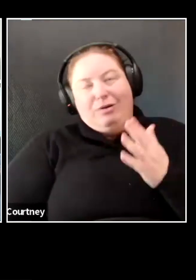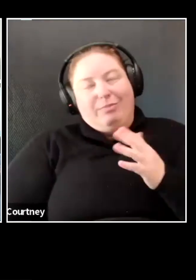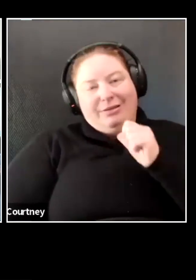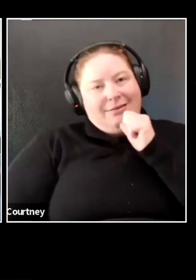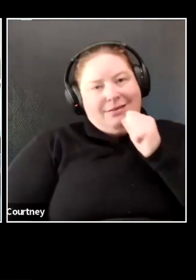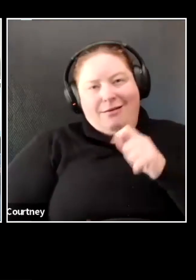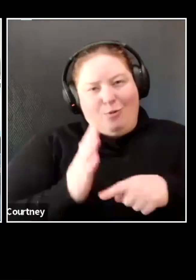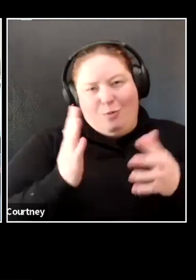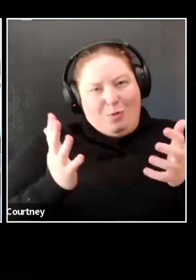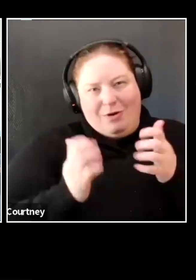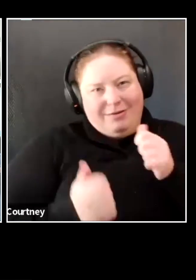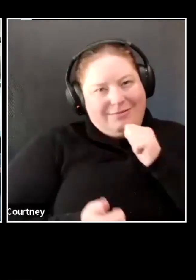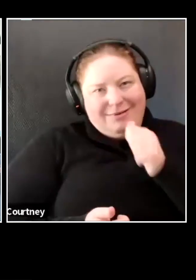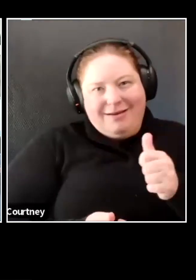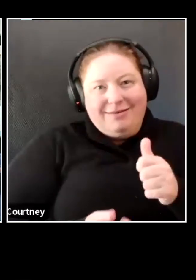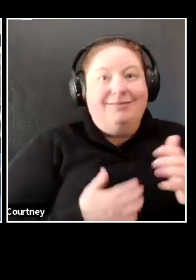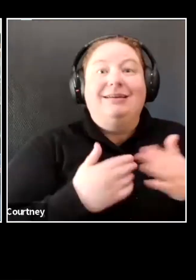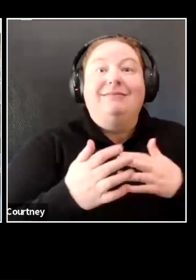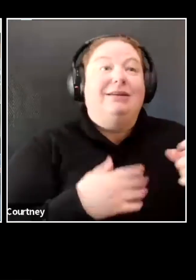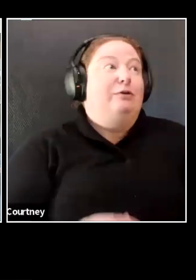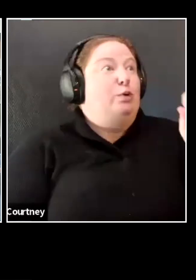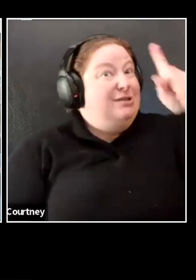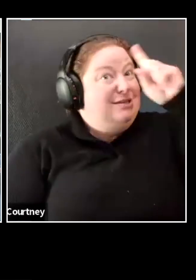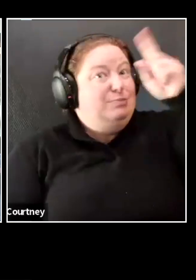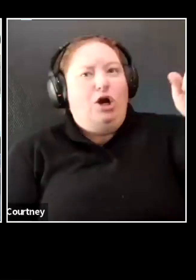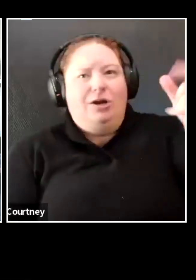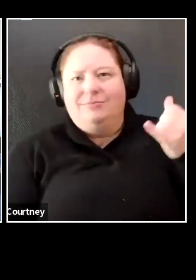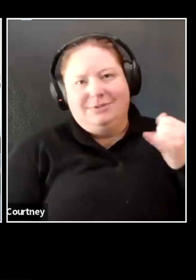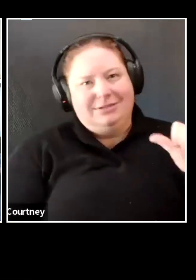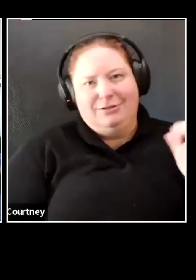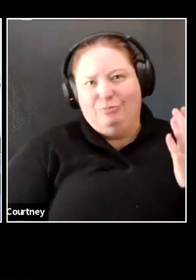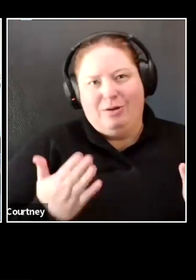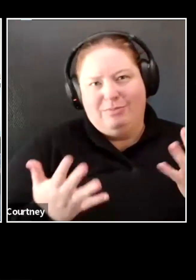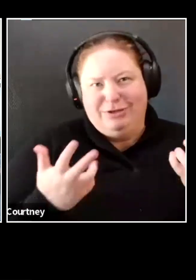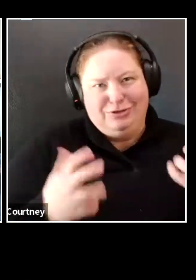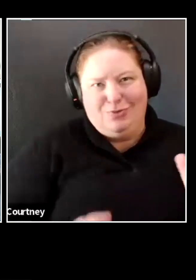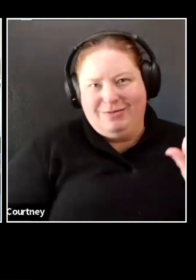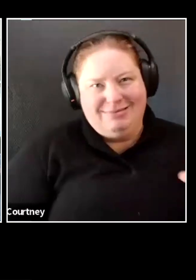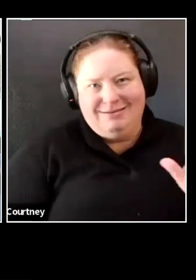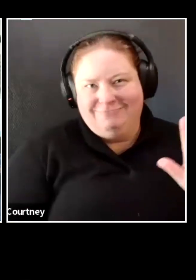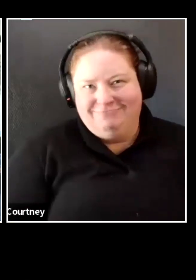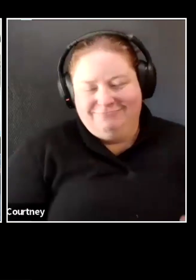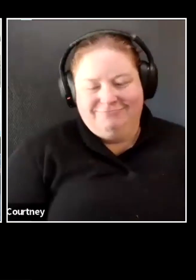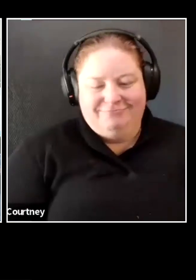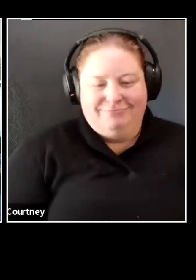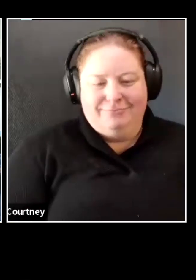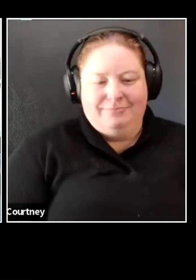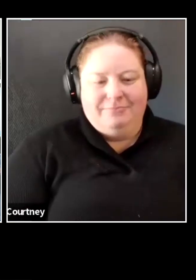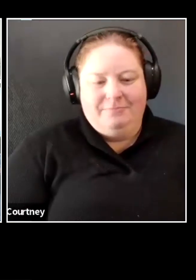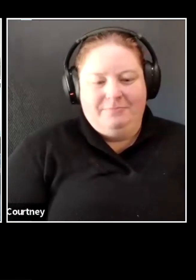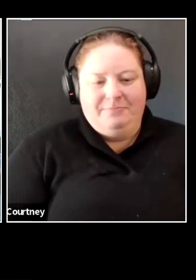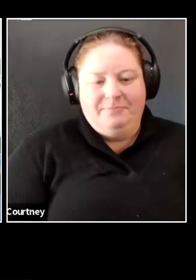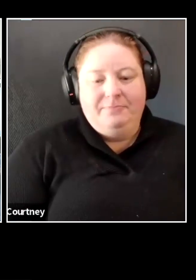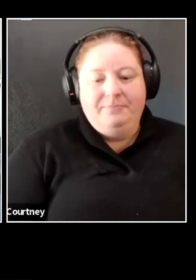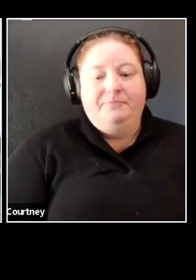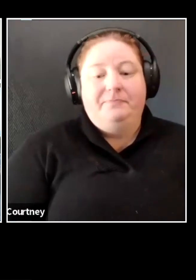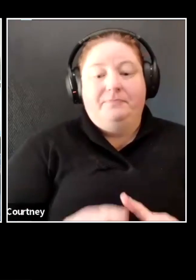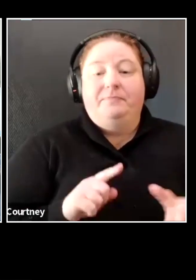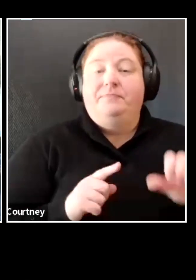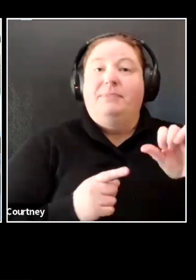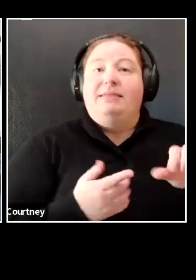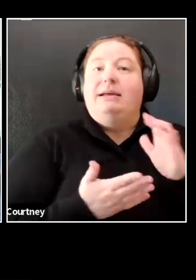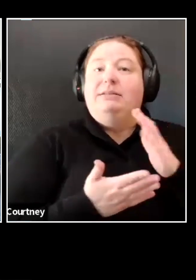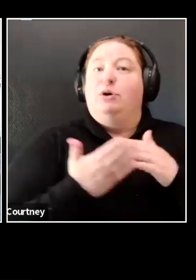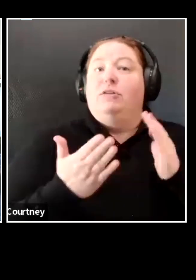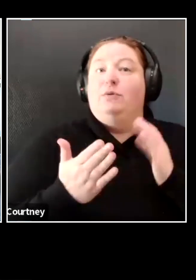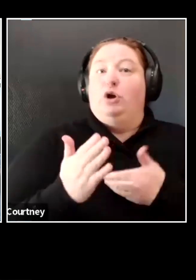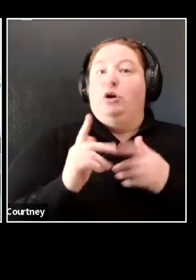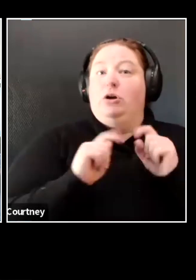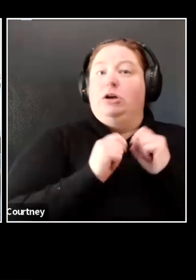um even if it were really smart. Um so you know that's part of what um uh our team here of of uh